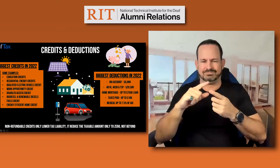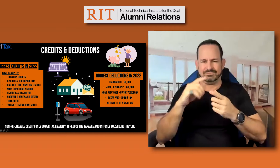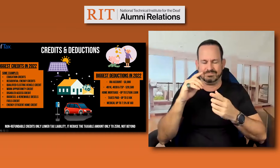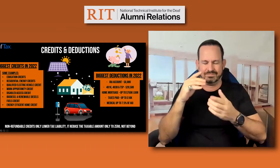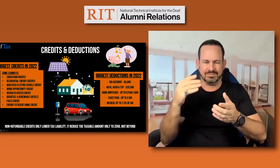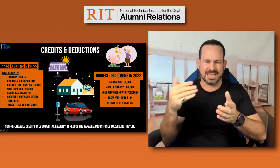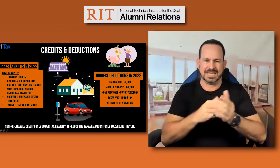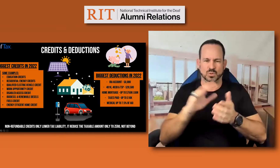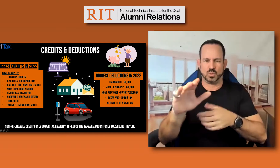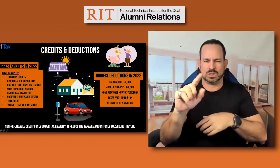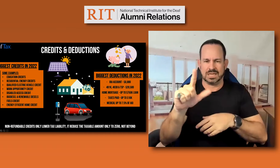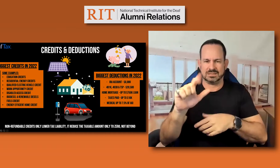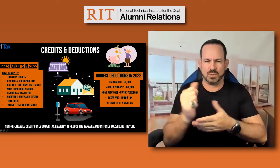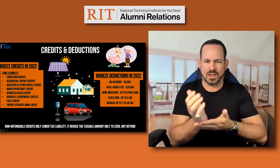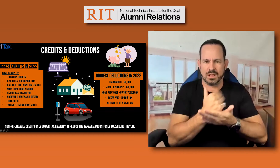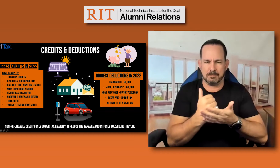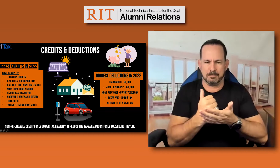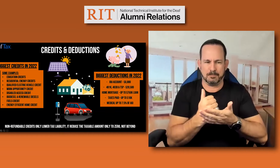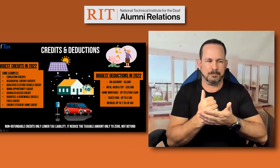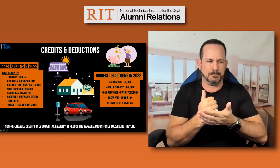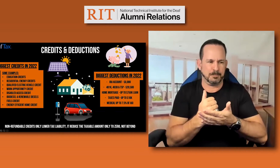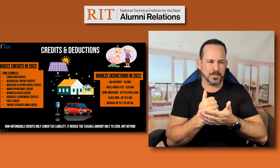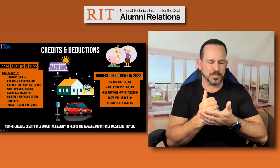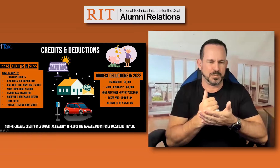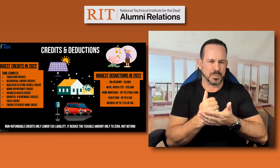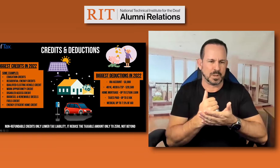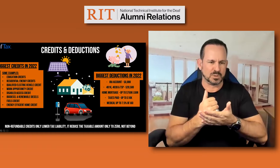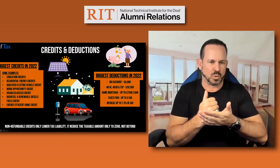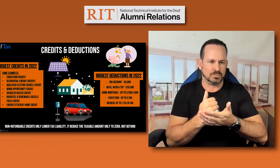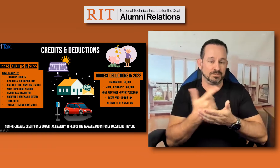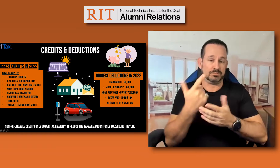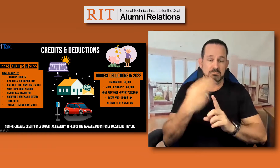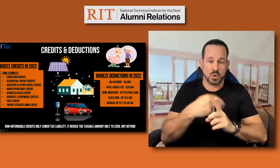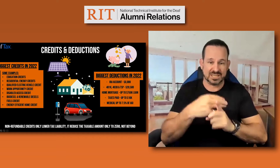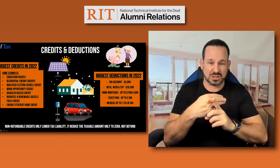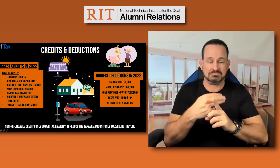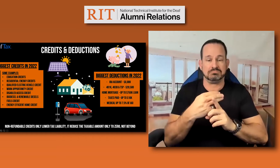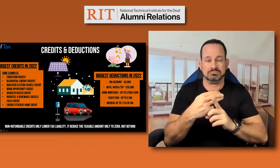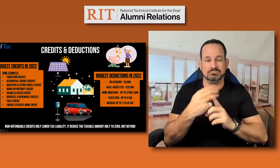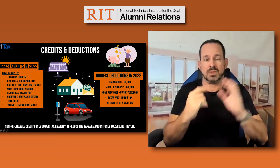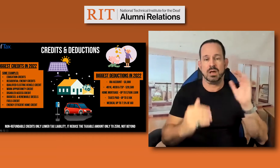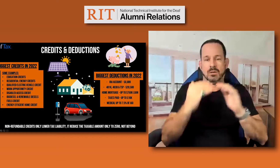The highest deduction for taxable income we have